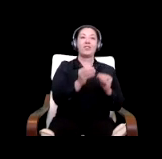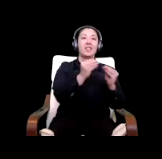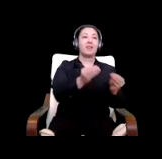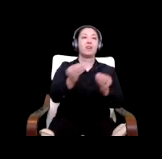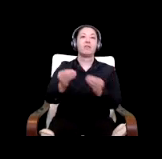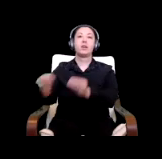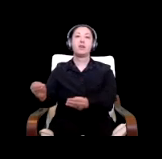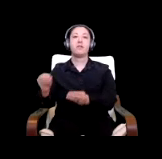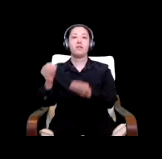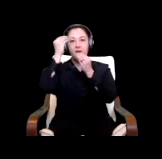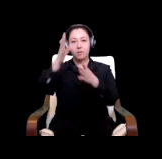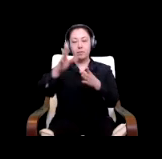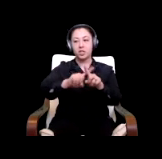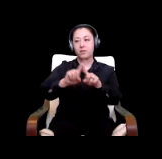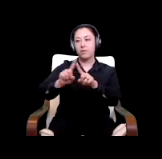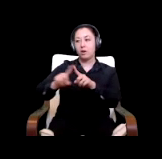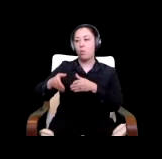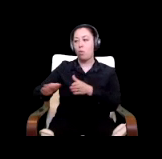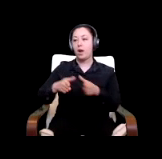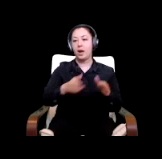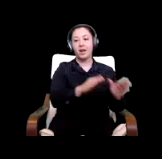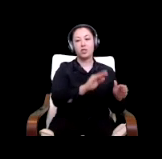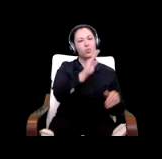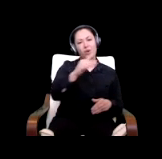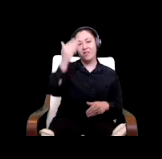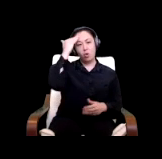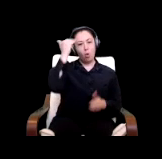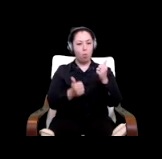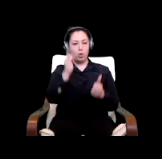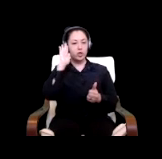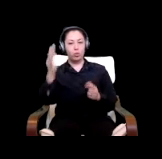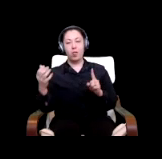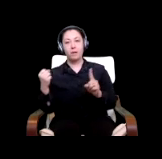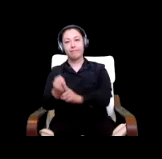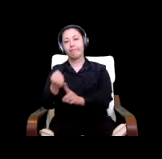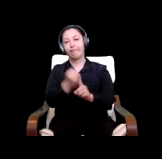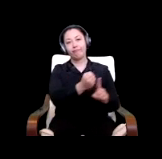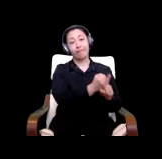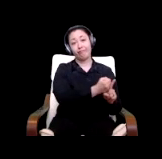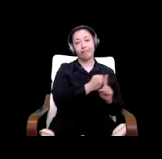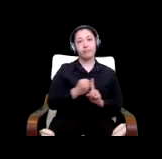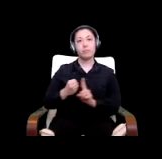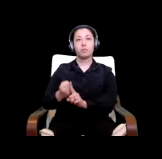you never know what piece you will be able to supplement with at any moment.